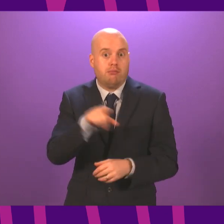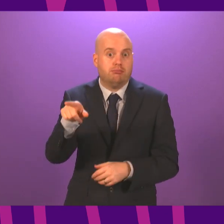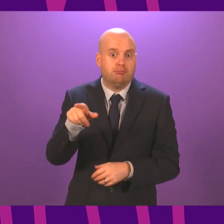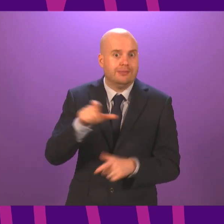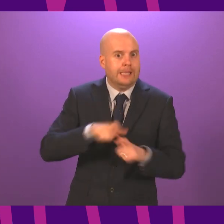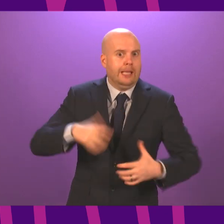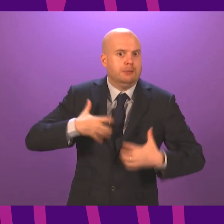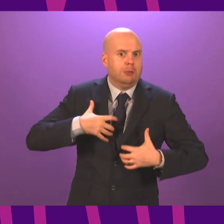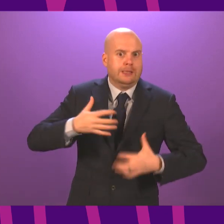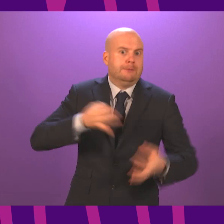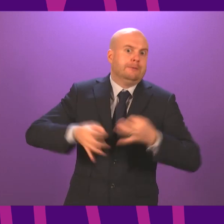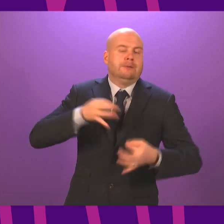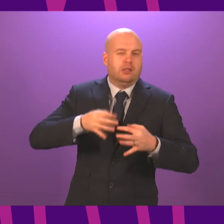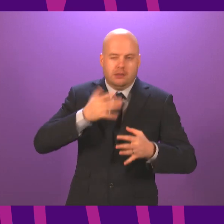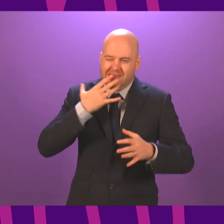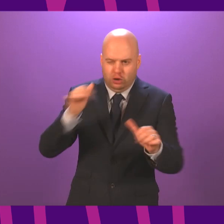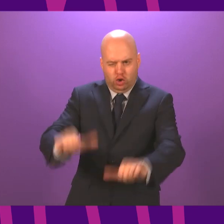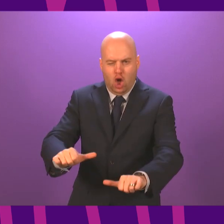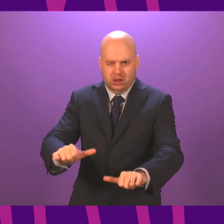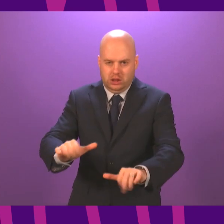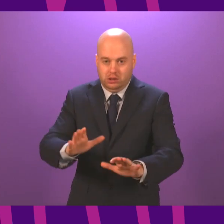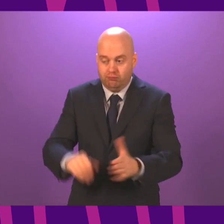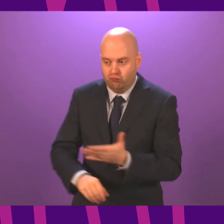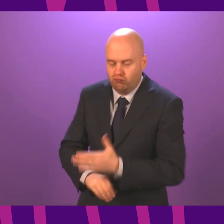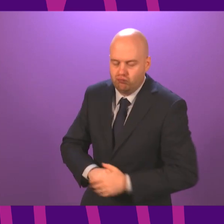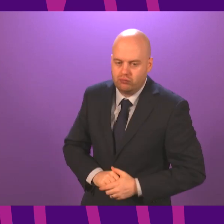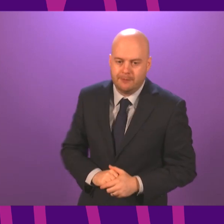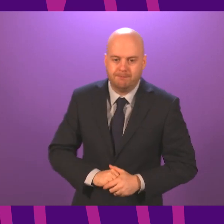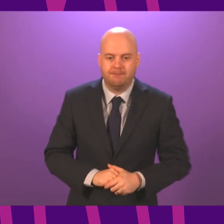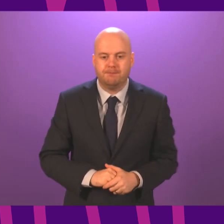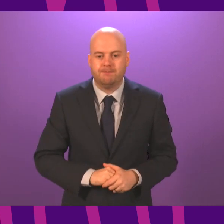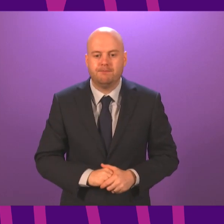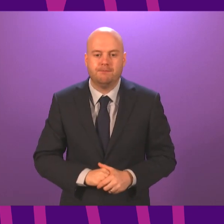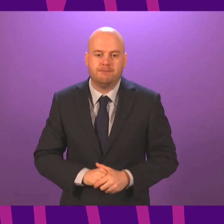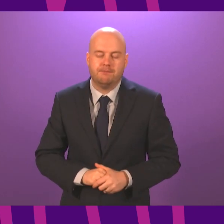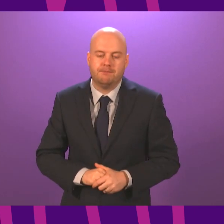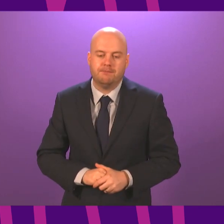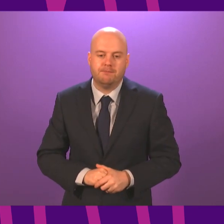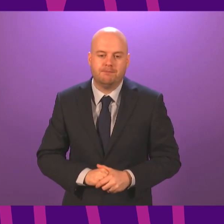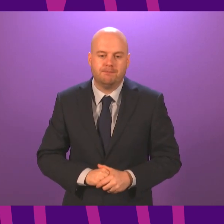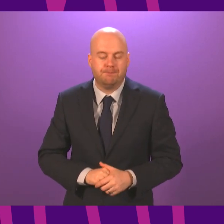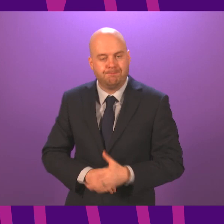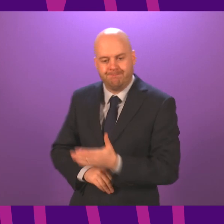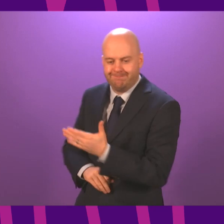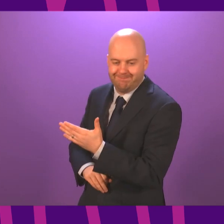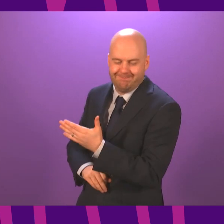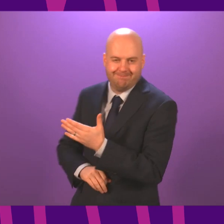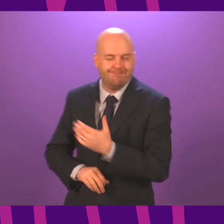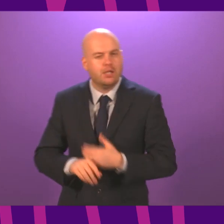Shona Robison (Dundee City East) (SNP):